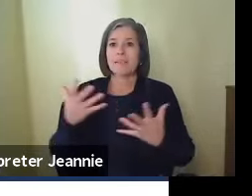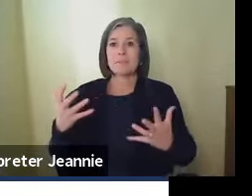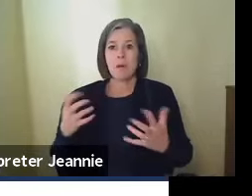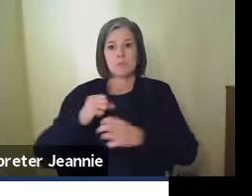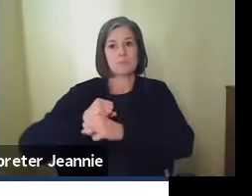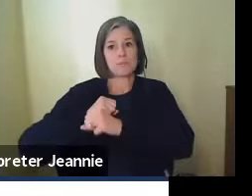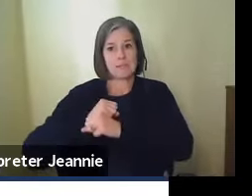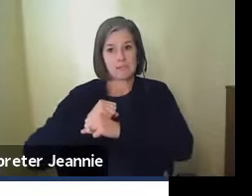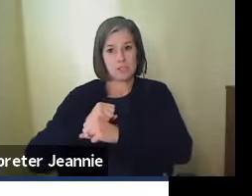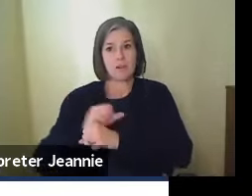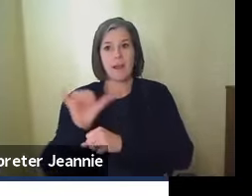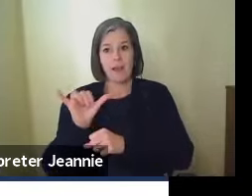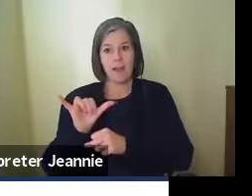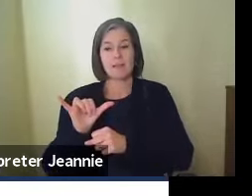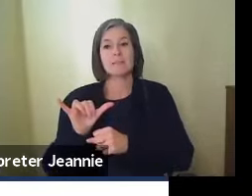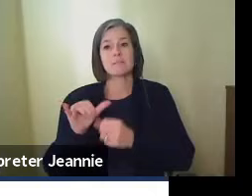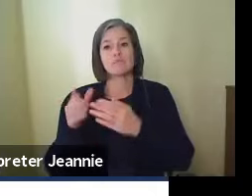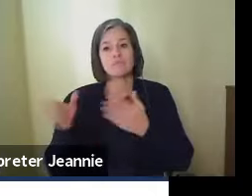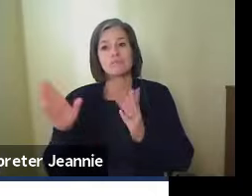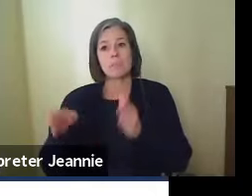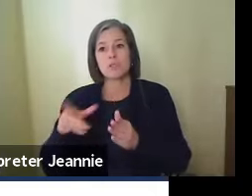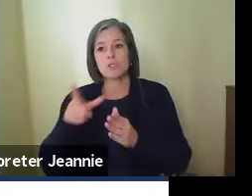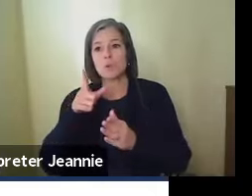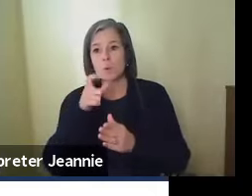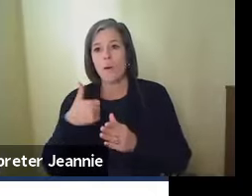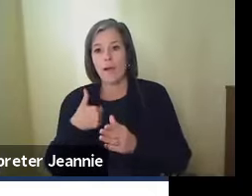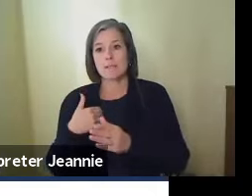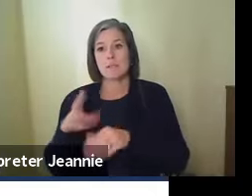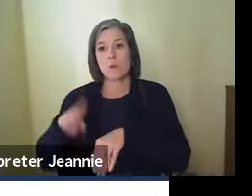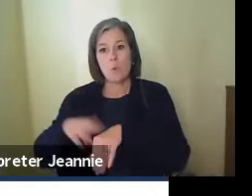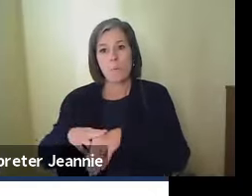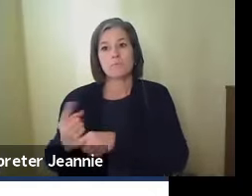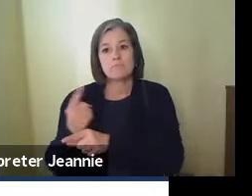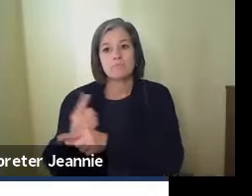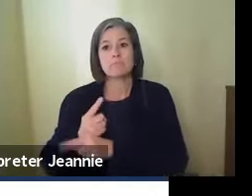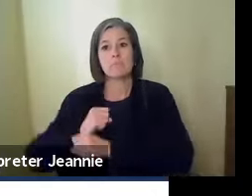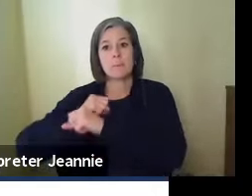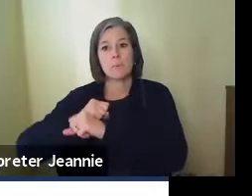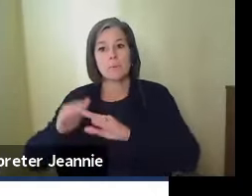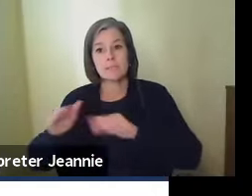vaccine as someone who has normal immune system. Still something is better than nothing